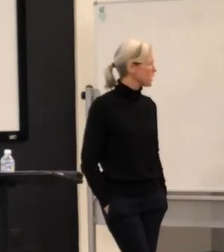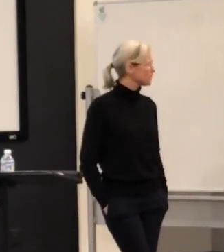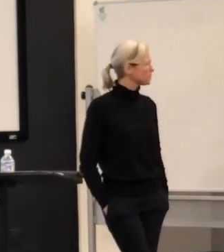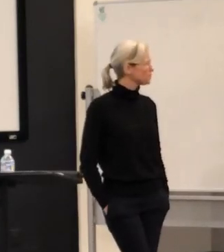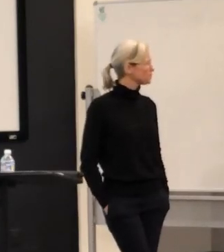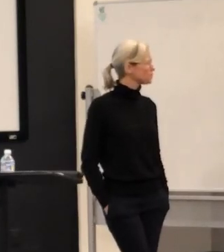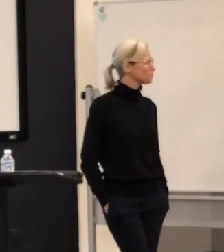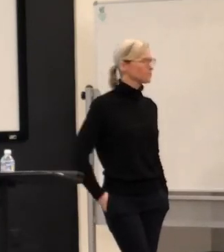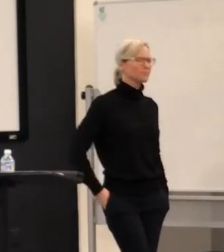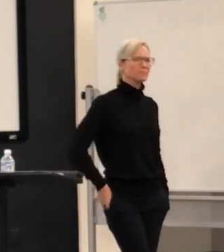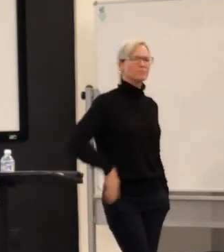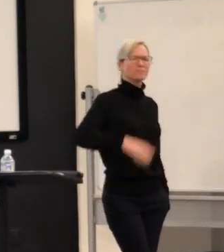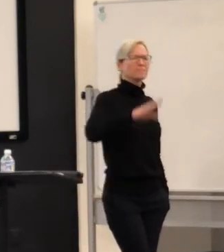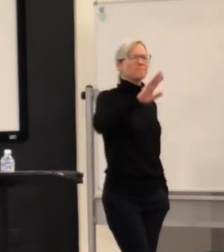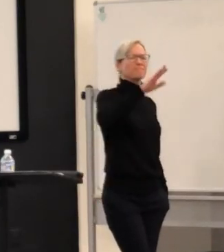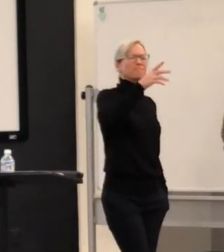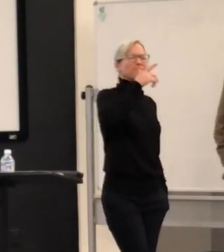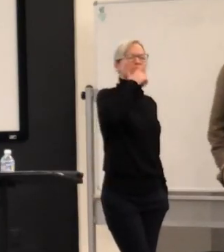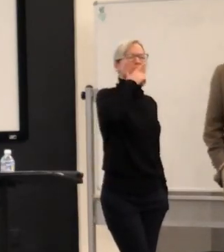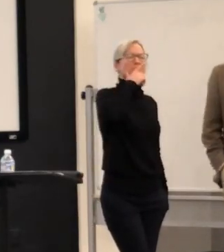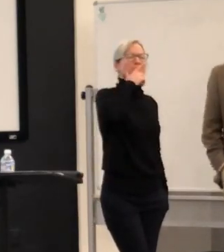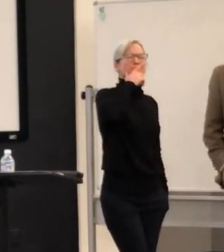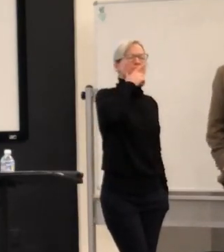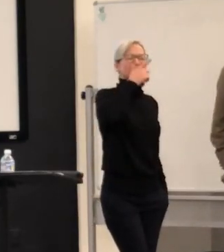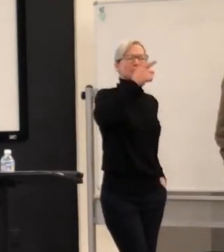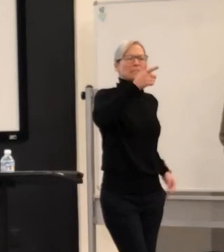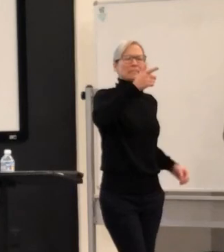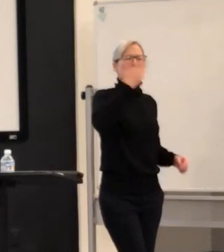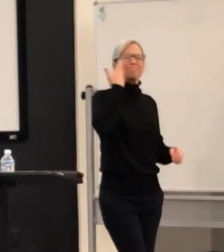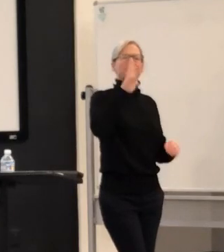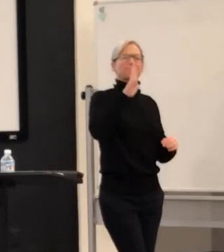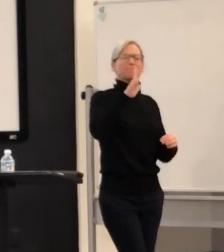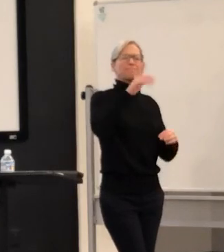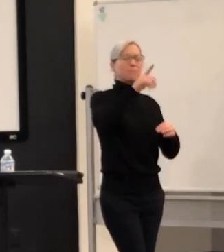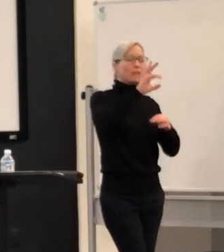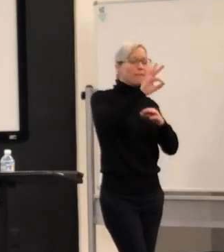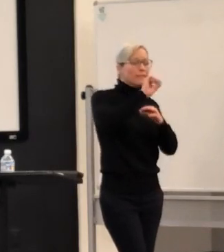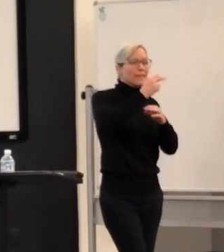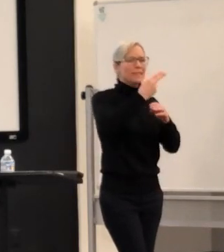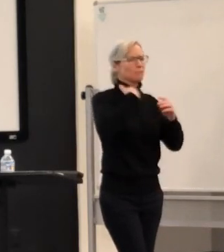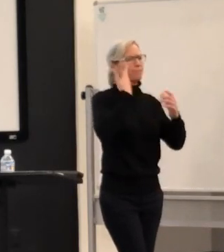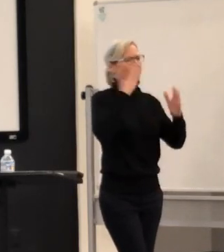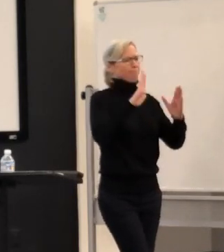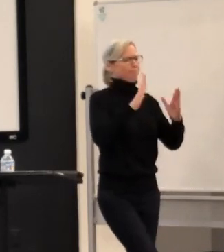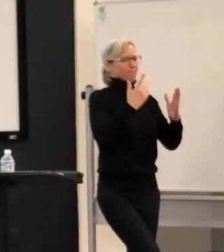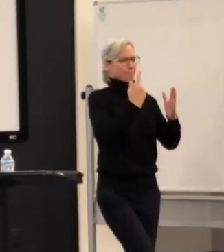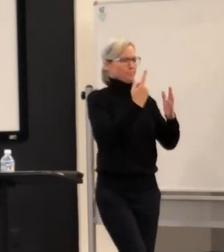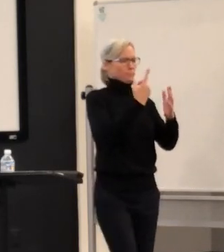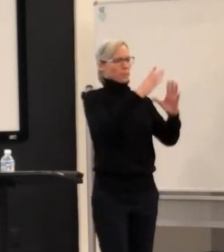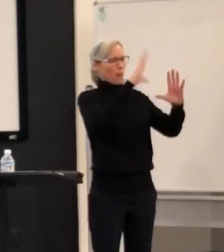Okay, yeah, I can't speak for any individual company that's out there. I know there's a large number